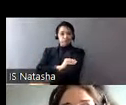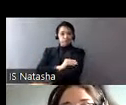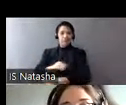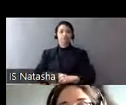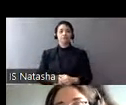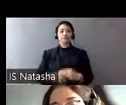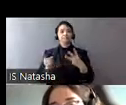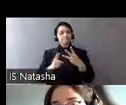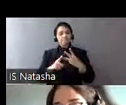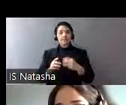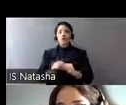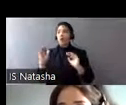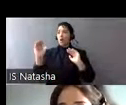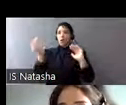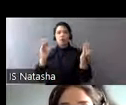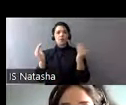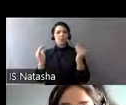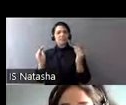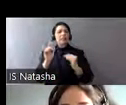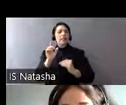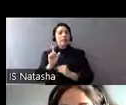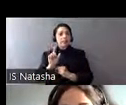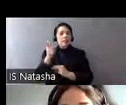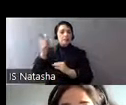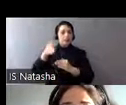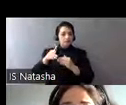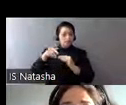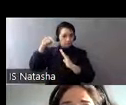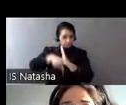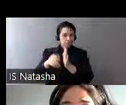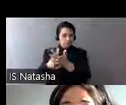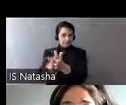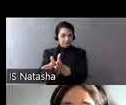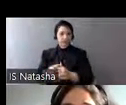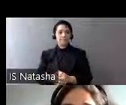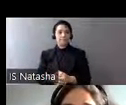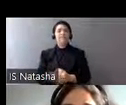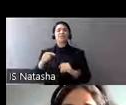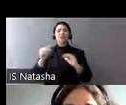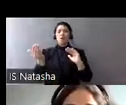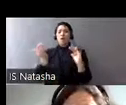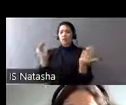Comparability, this will address, right now, in terms of comparability, it's very hard